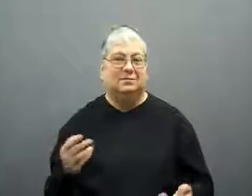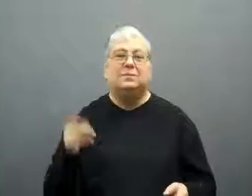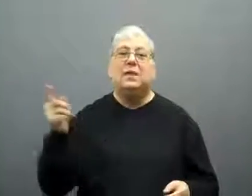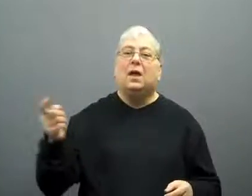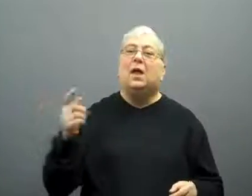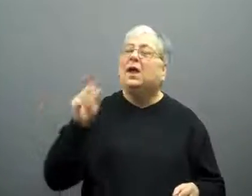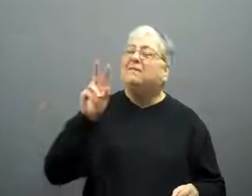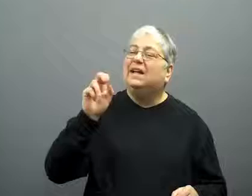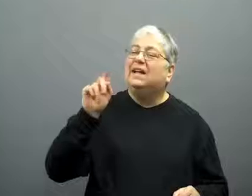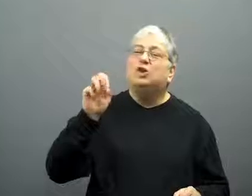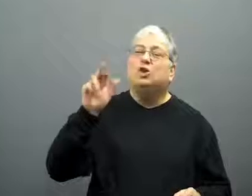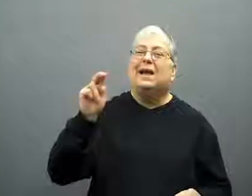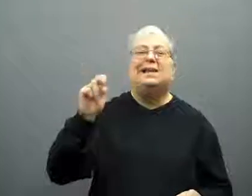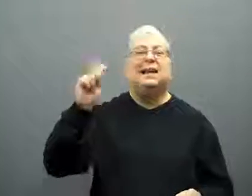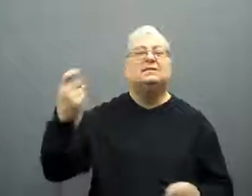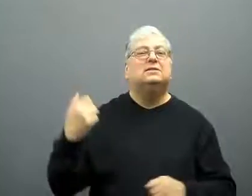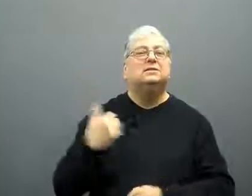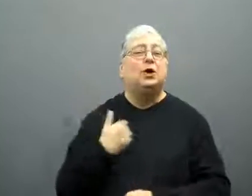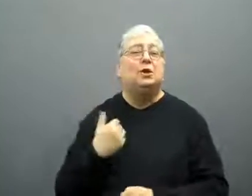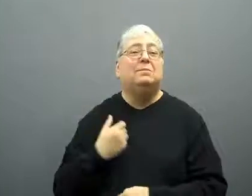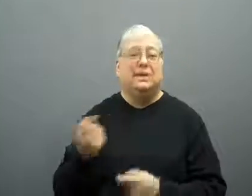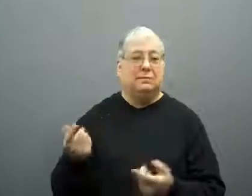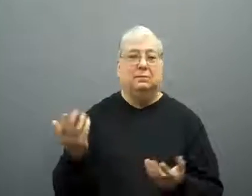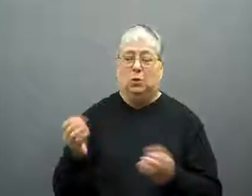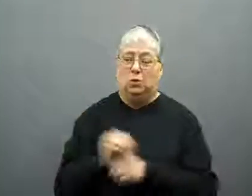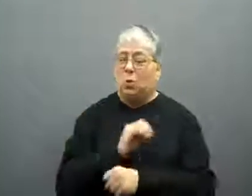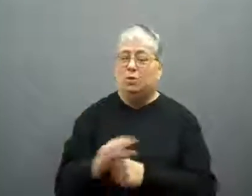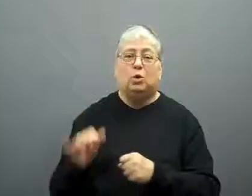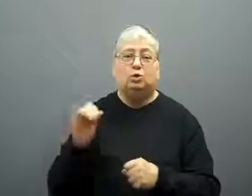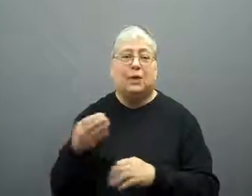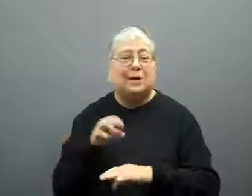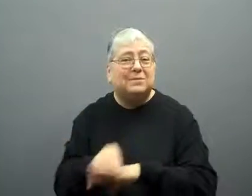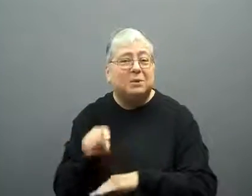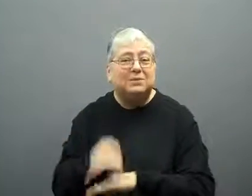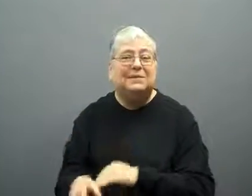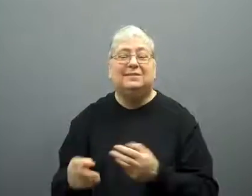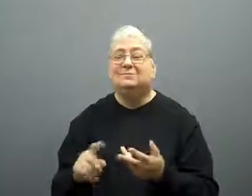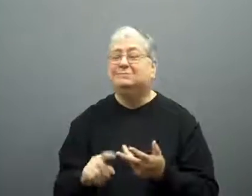Veterans would no longer have job counseling services.